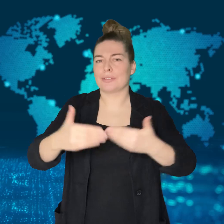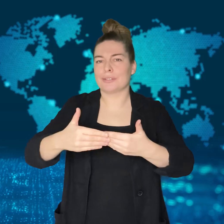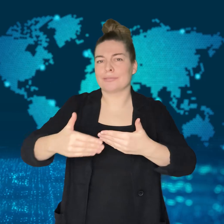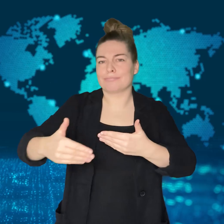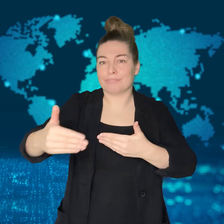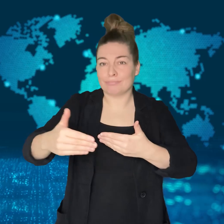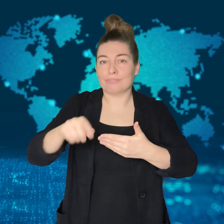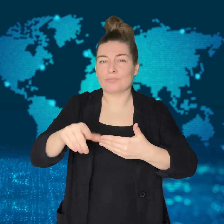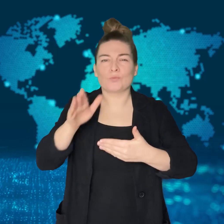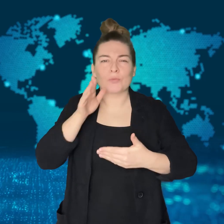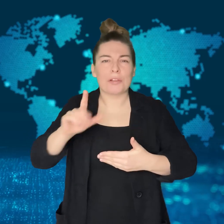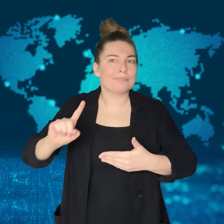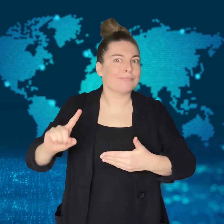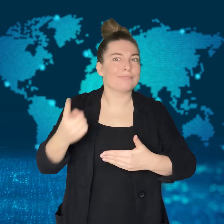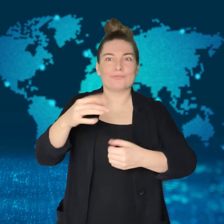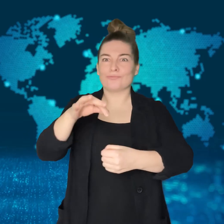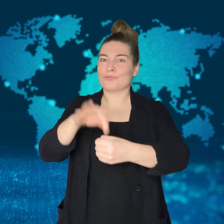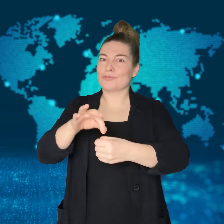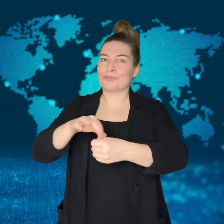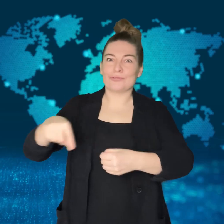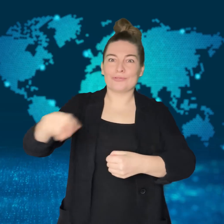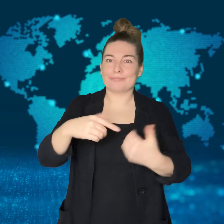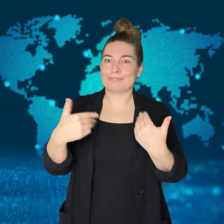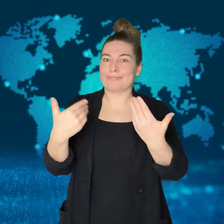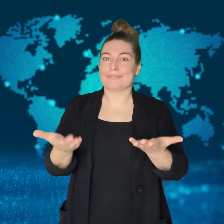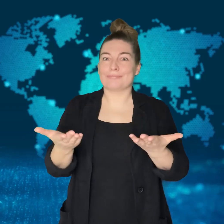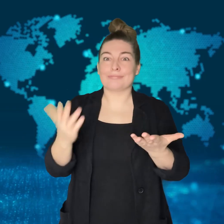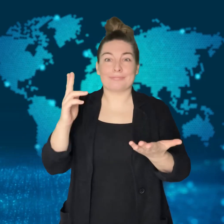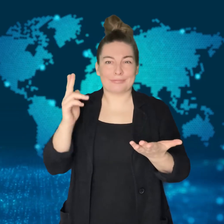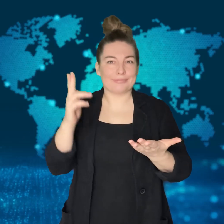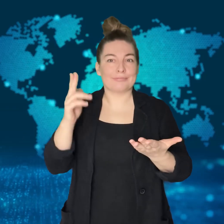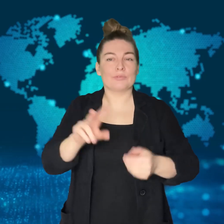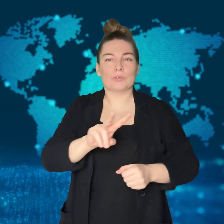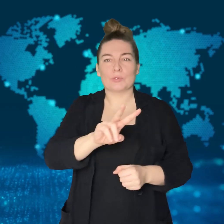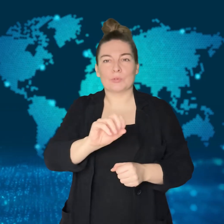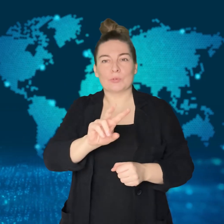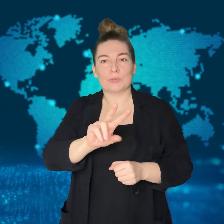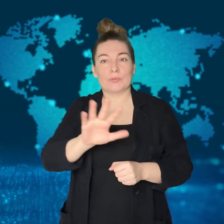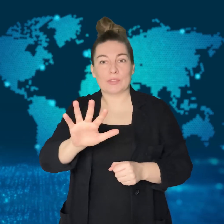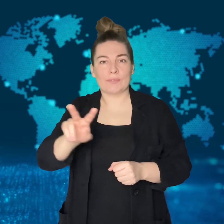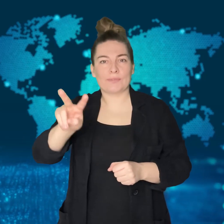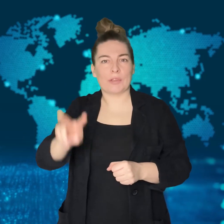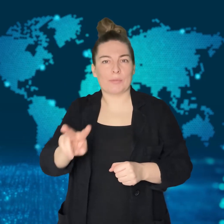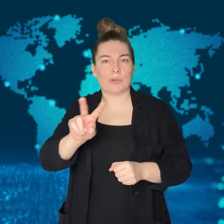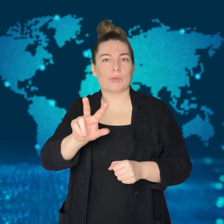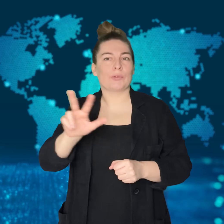There are currently seven different parties